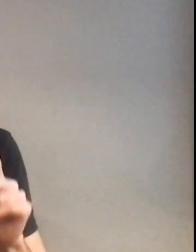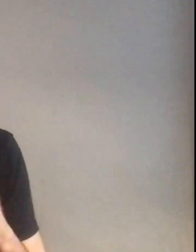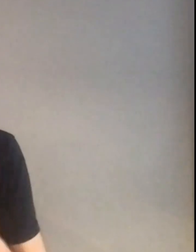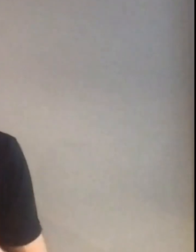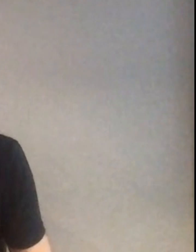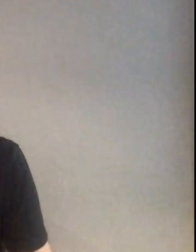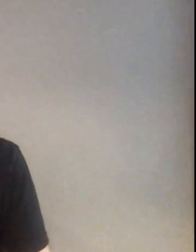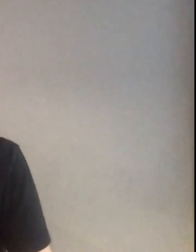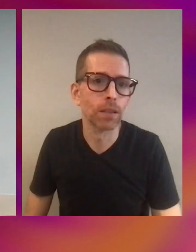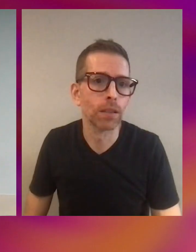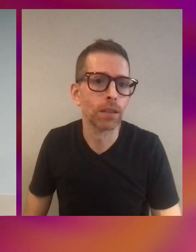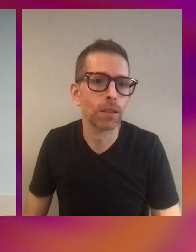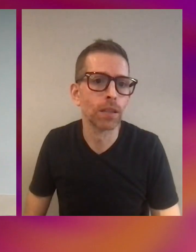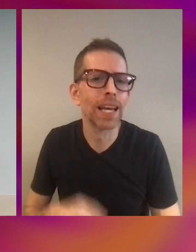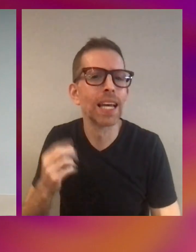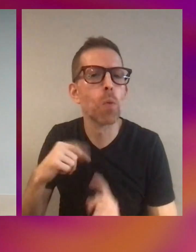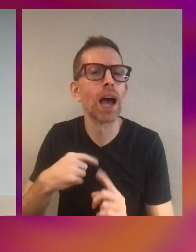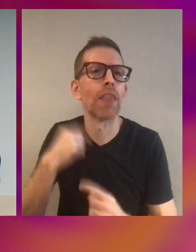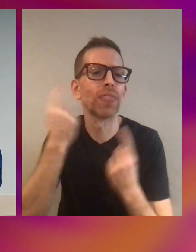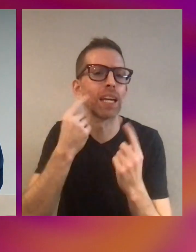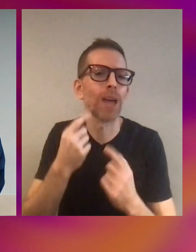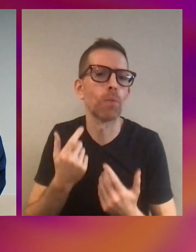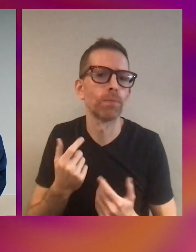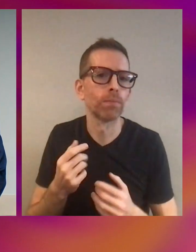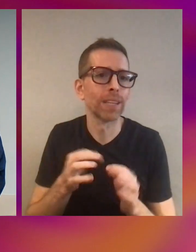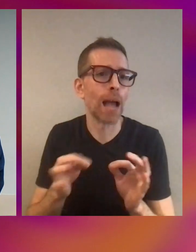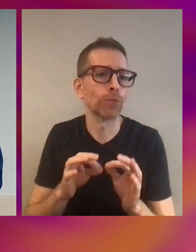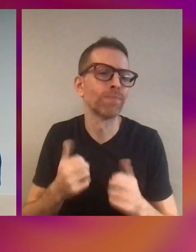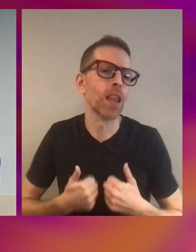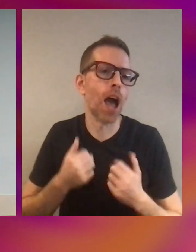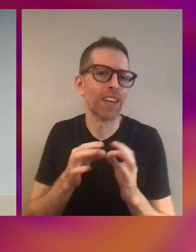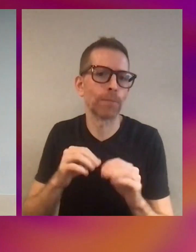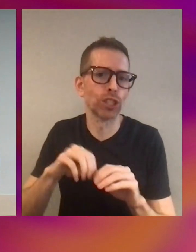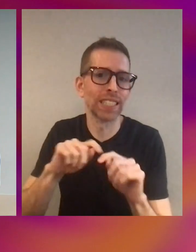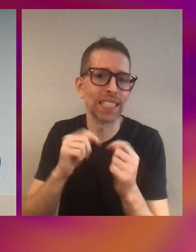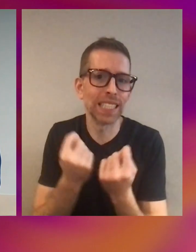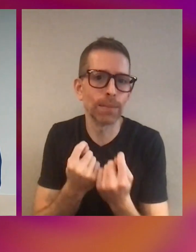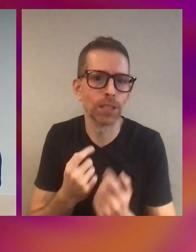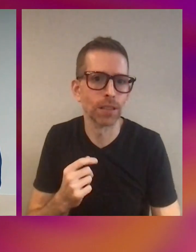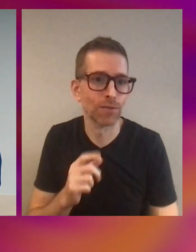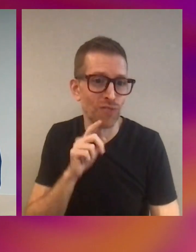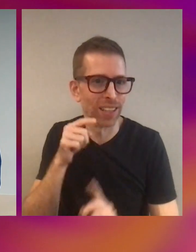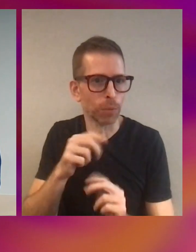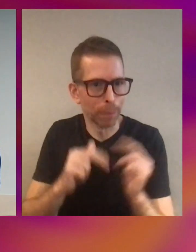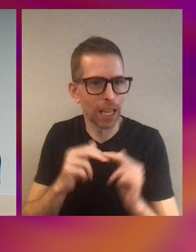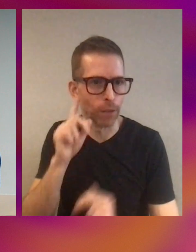and they don't want to wake them up. Thinking about live captions in Teams, this feature was specifically built to